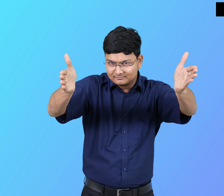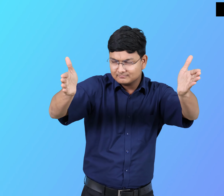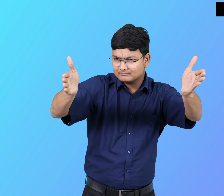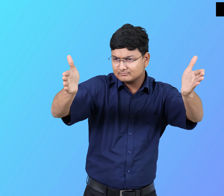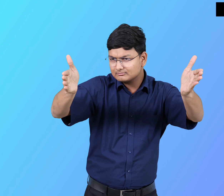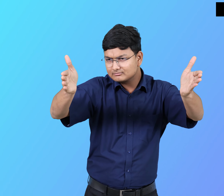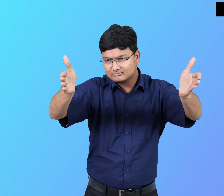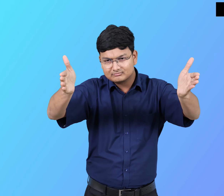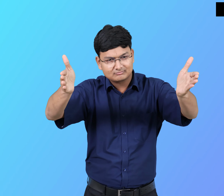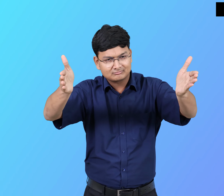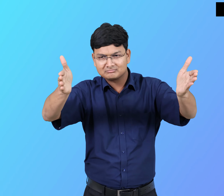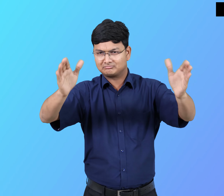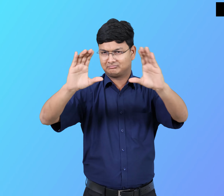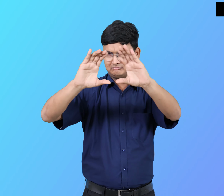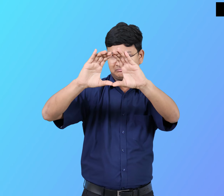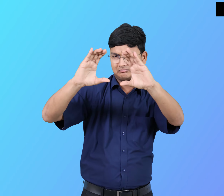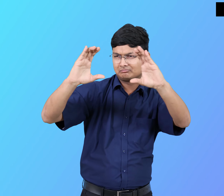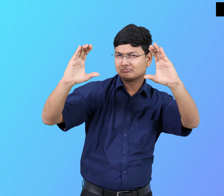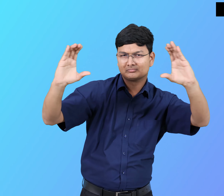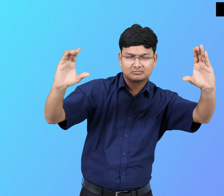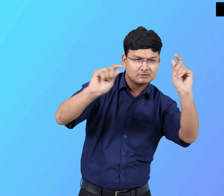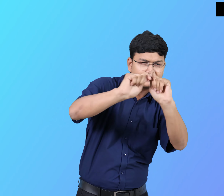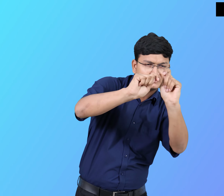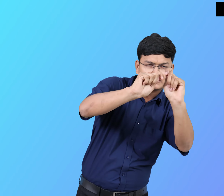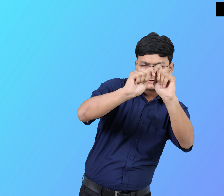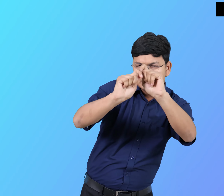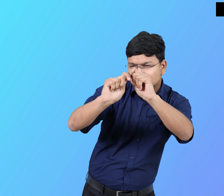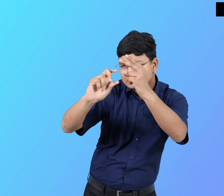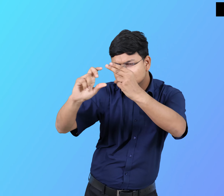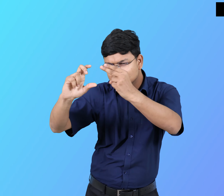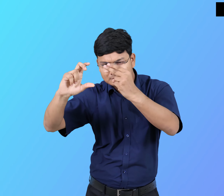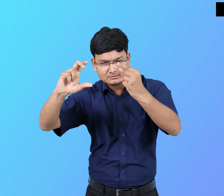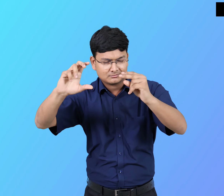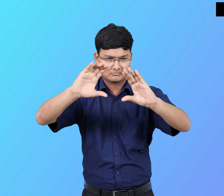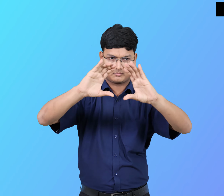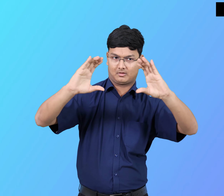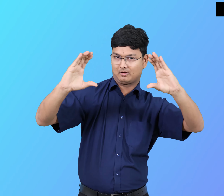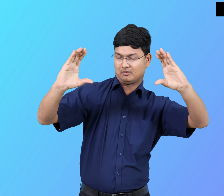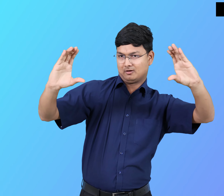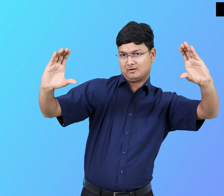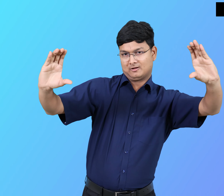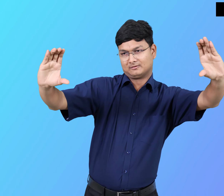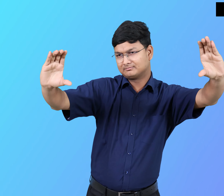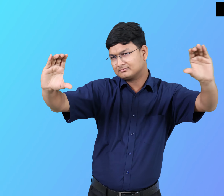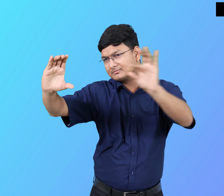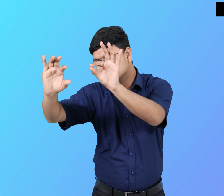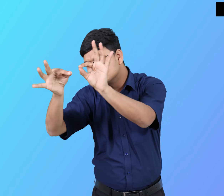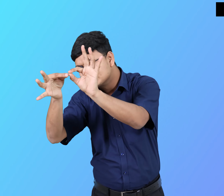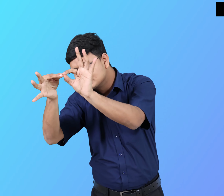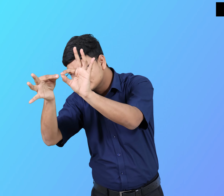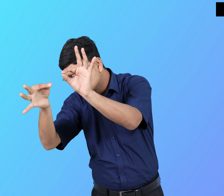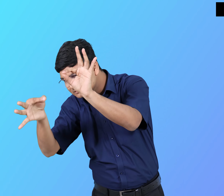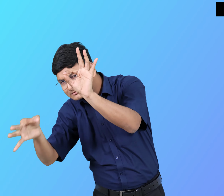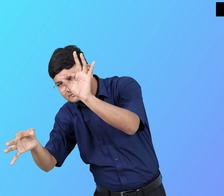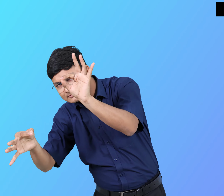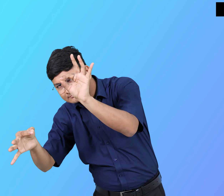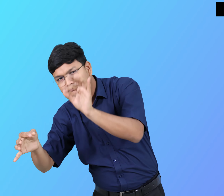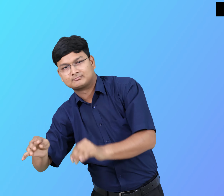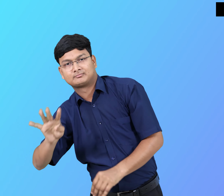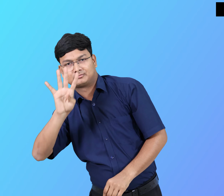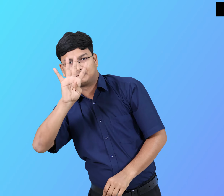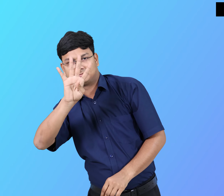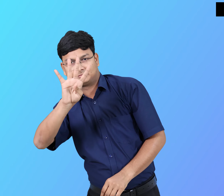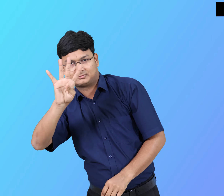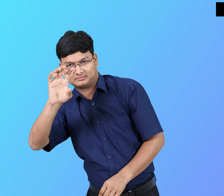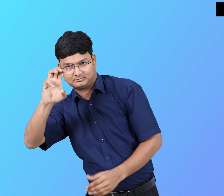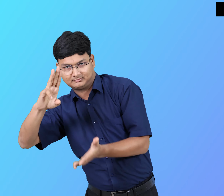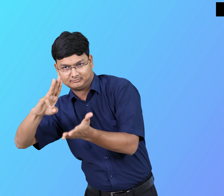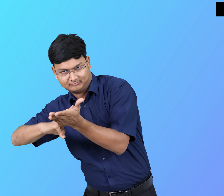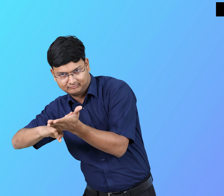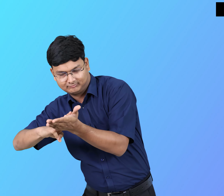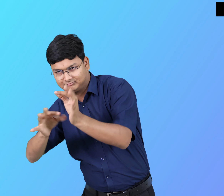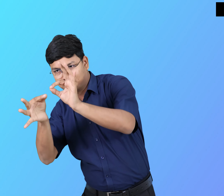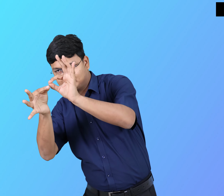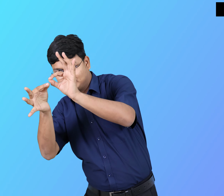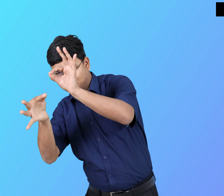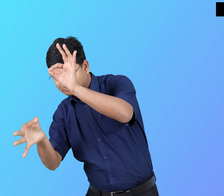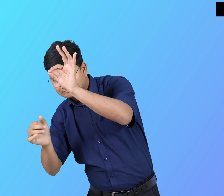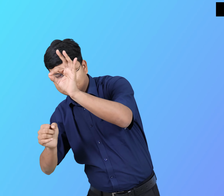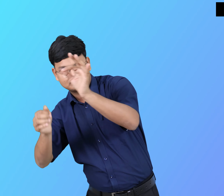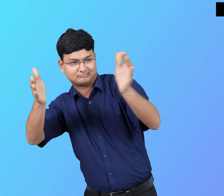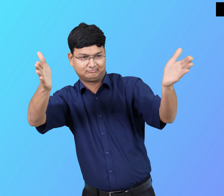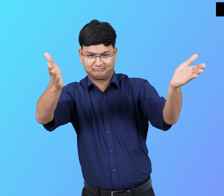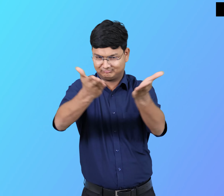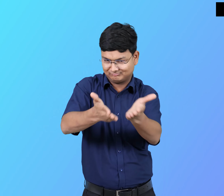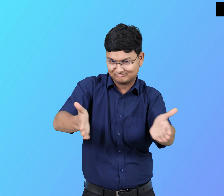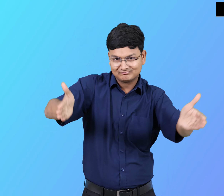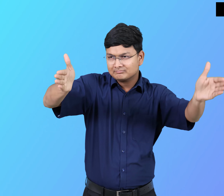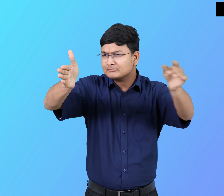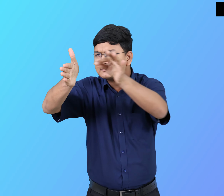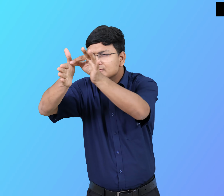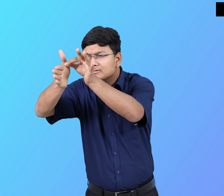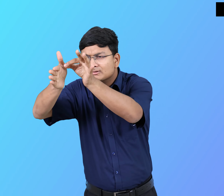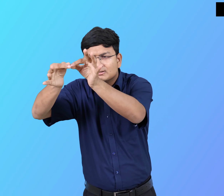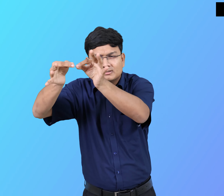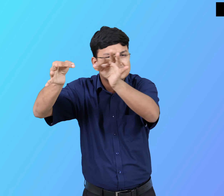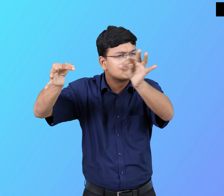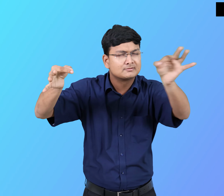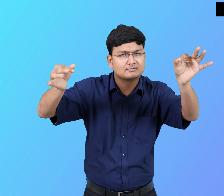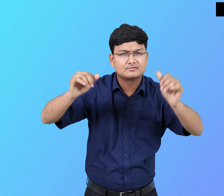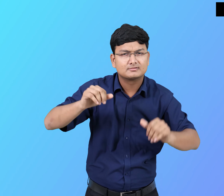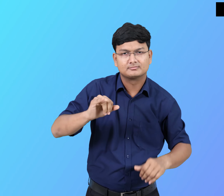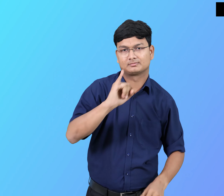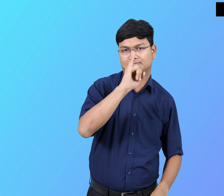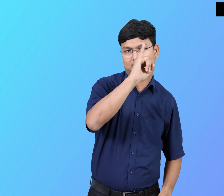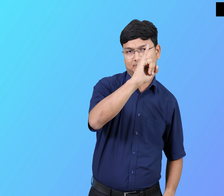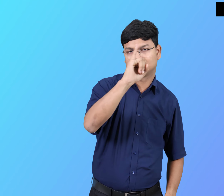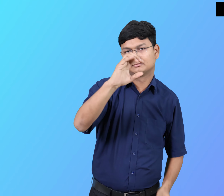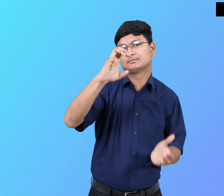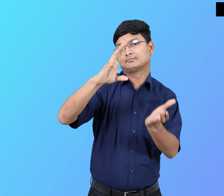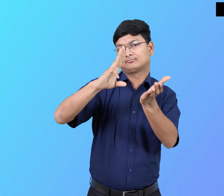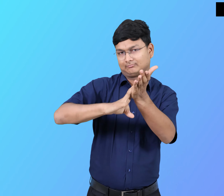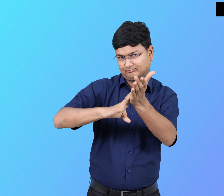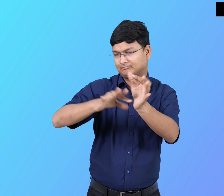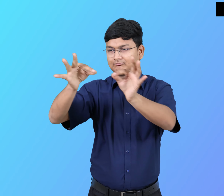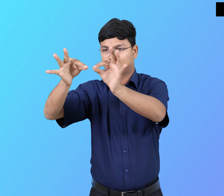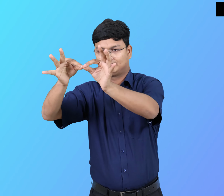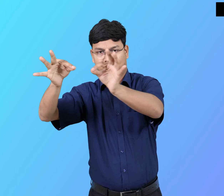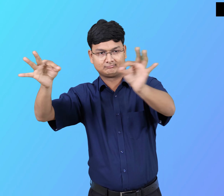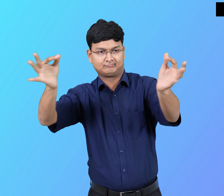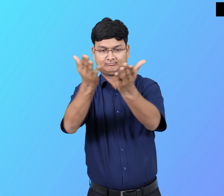There was a frame around the top with an opening for the bowl. The frame was 44 centimetres tall, and the opening was 66 centimetres in diameter.